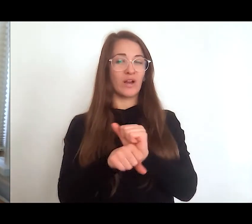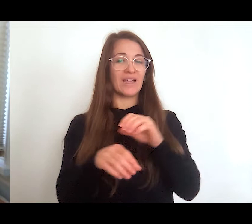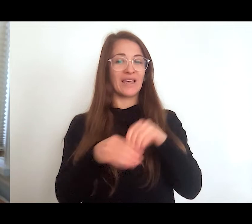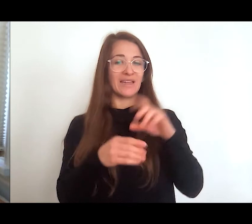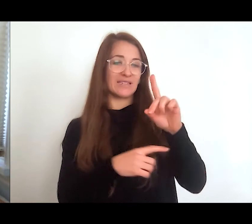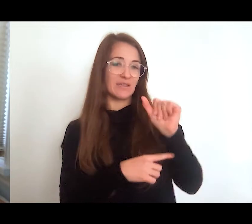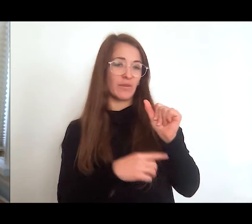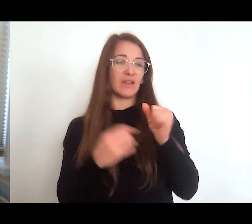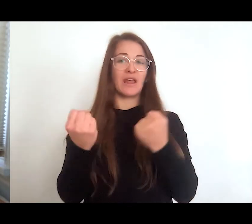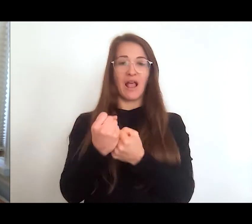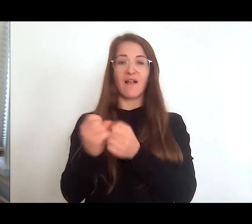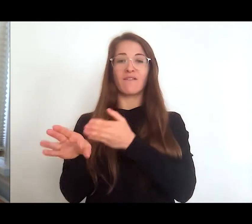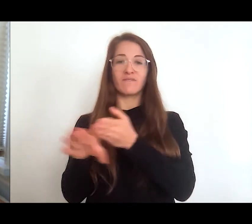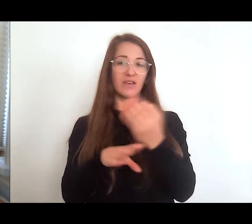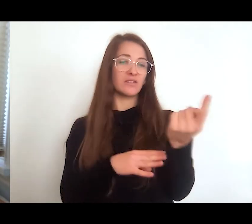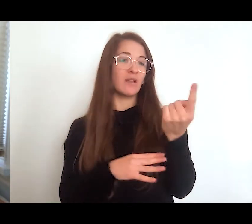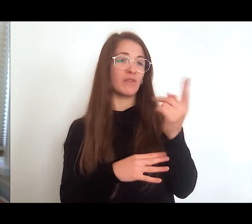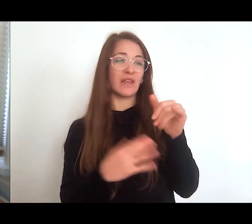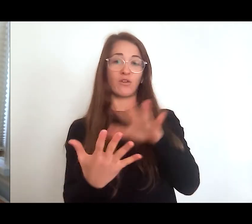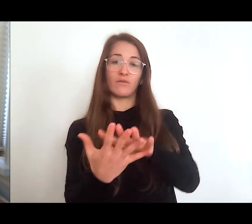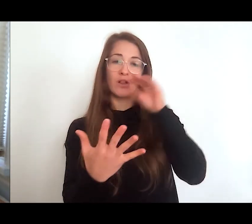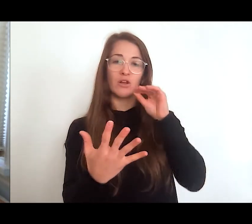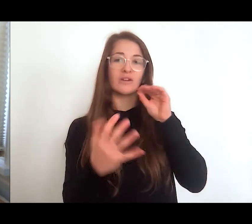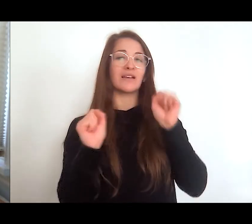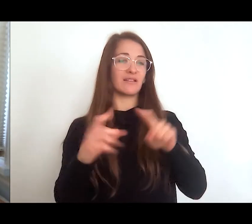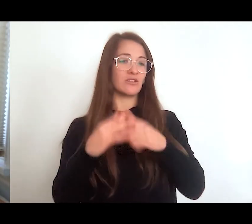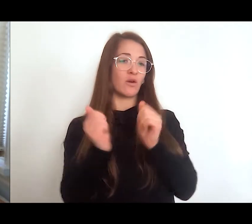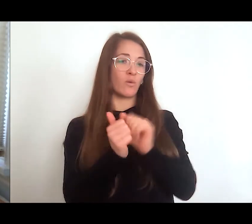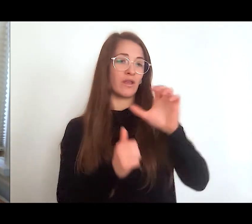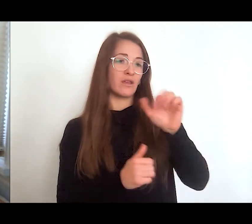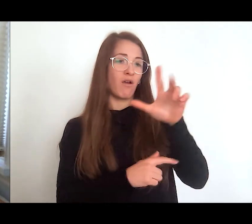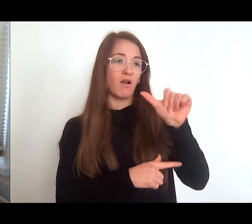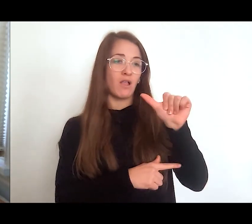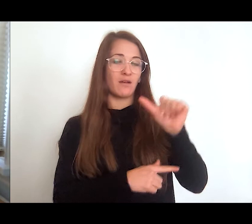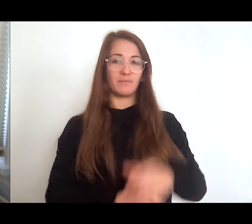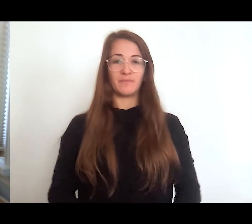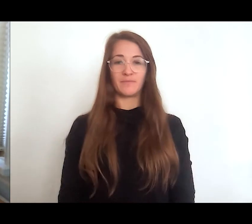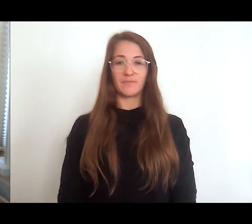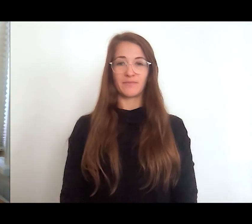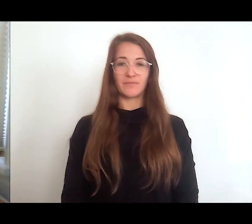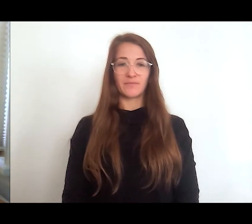EXPERIENCES OUTSIDE OF DRNY, SO SOMETHING WORKING IN THE DISABILITY ADVOCACY FIELD, SOMETHING THAT YOU HAVE LEARNED.